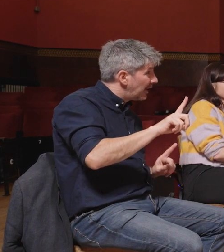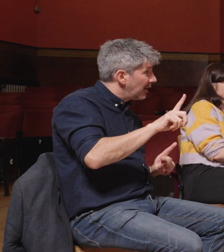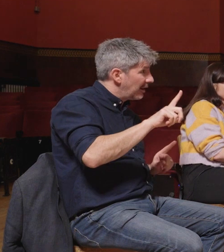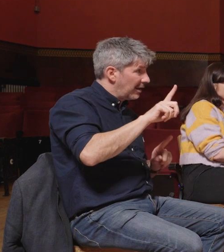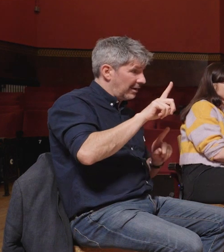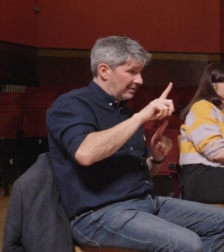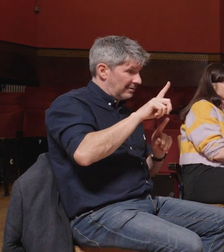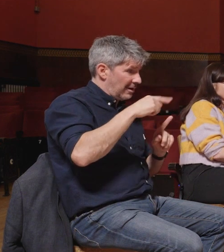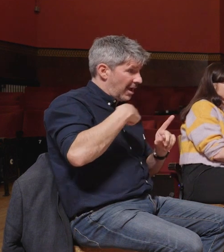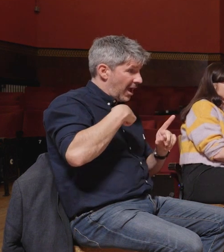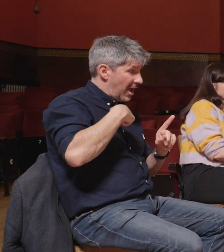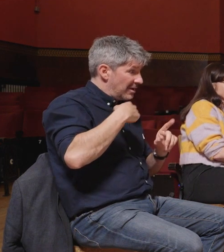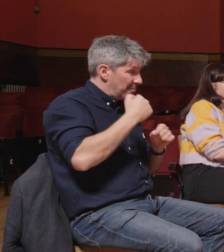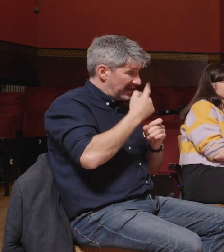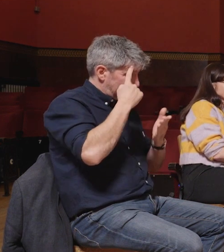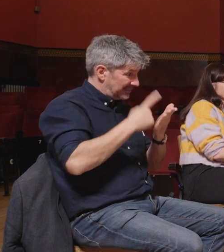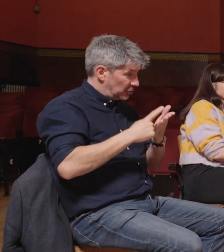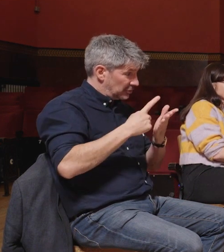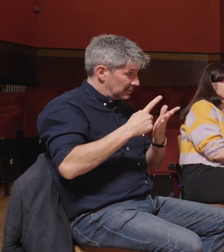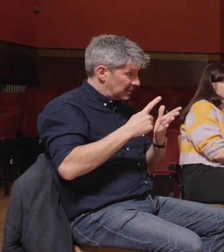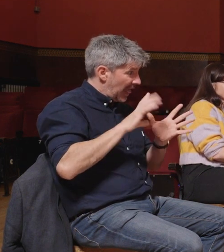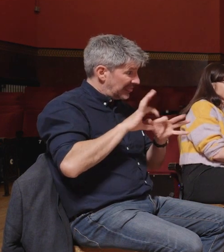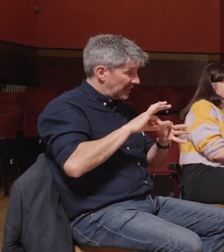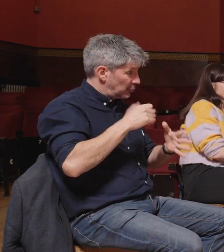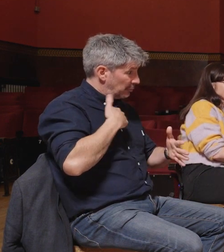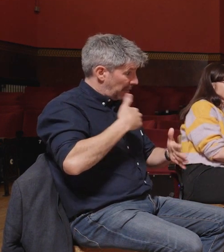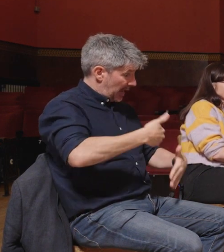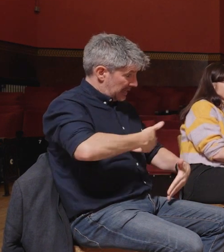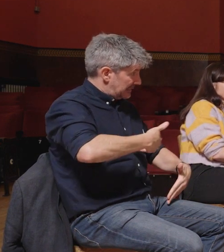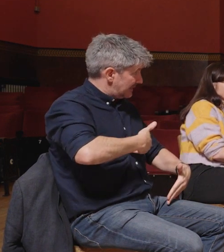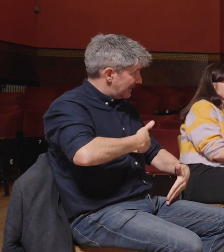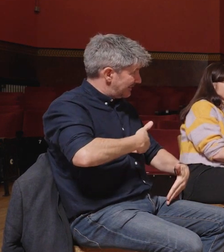Well, I don't have it, but, you know... and that's where it gets a bit weird.